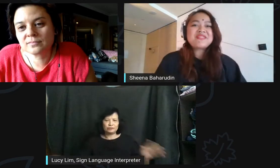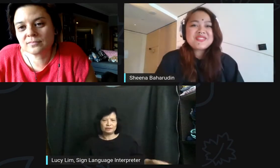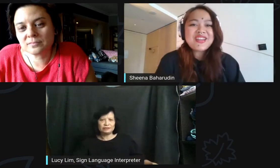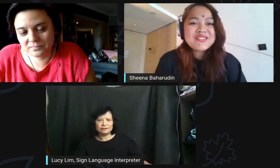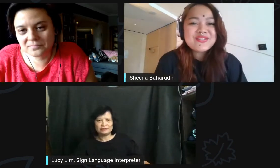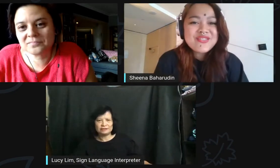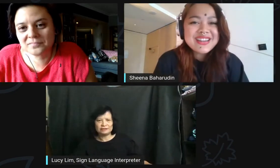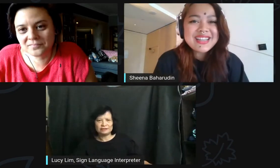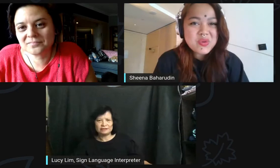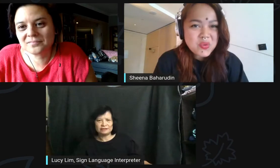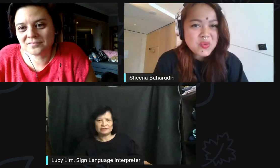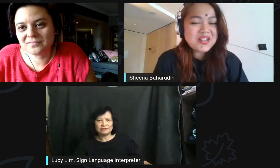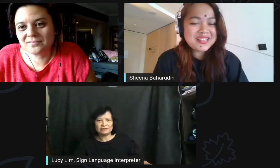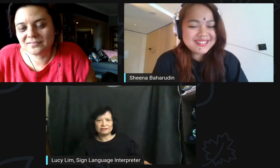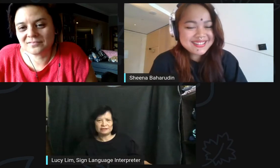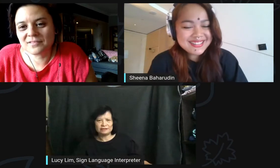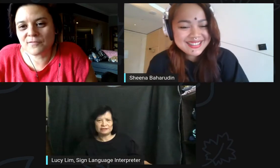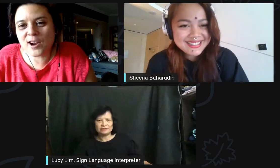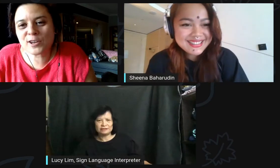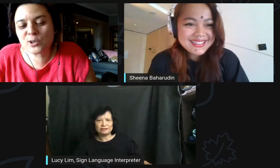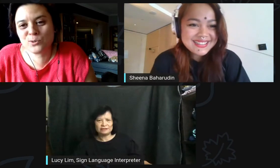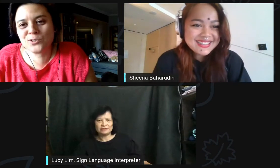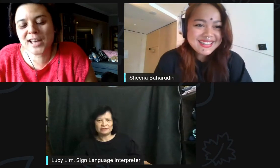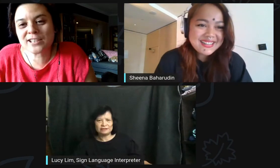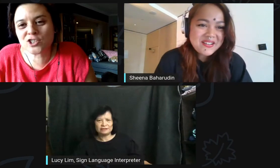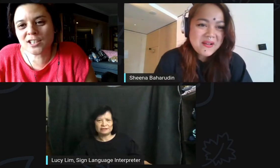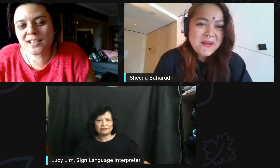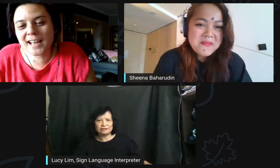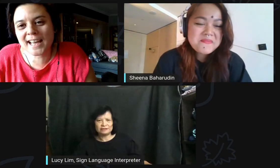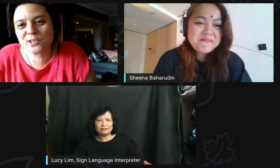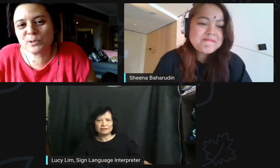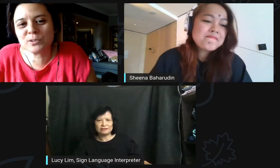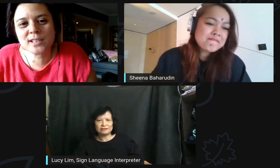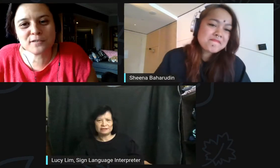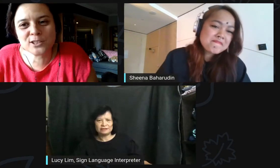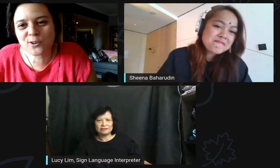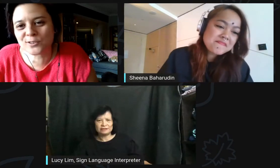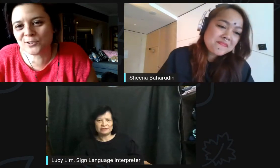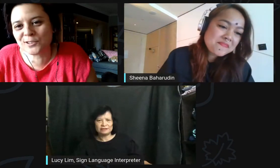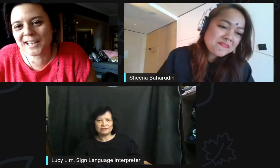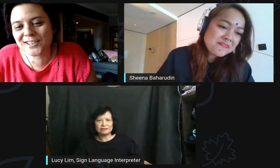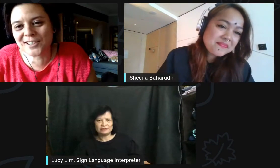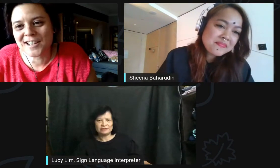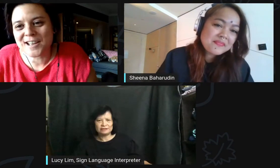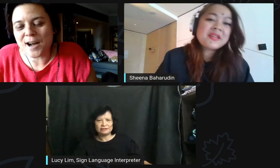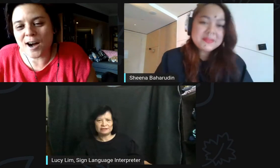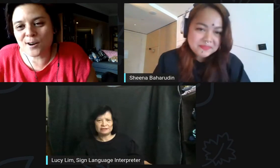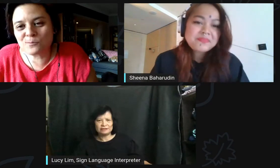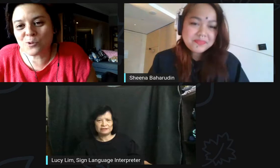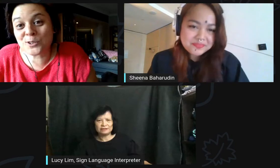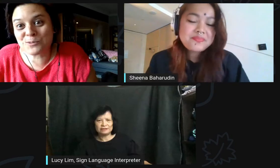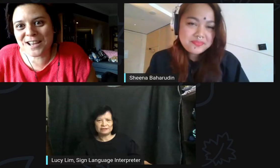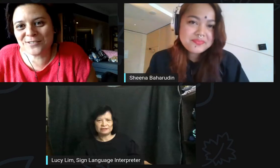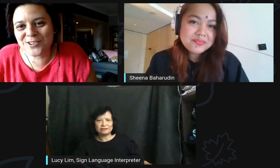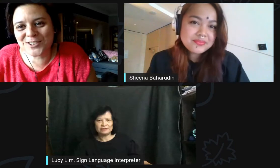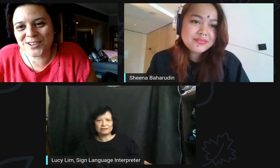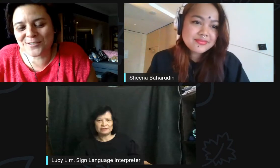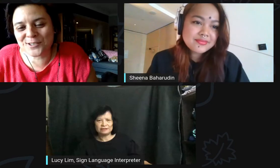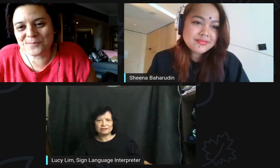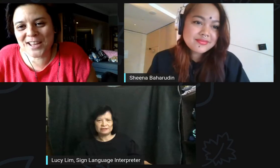So that's really cool. Very cool, thanks Sheena! And we will definitely talk to you later once we have launched our film.